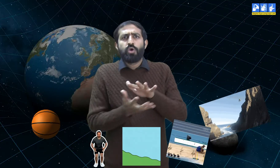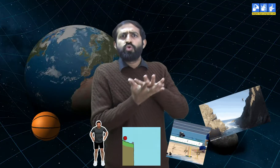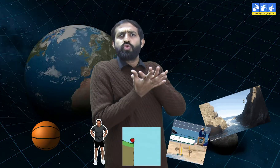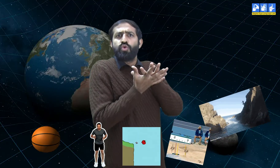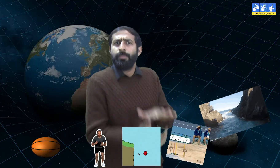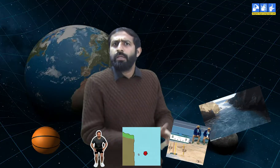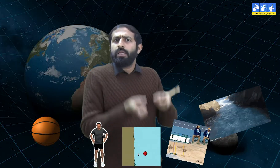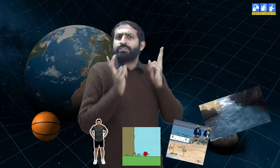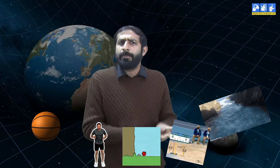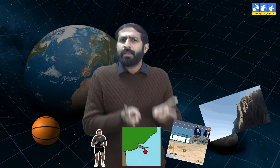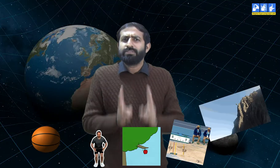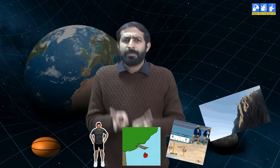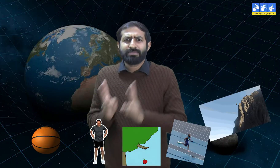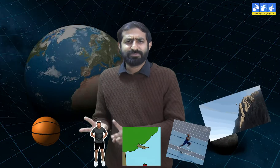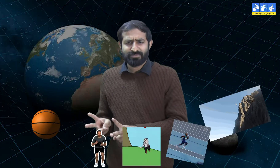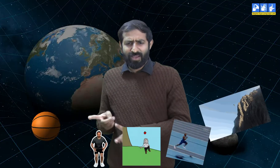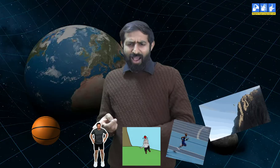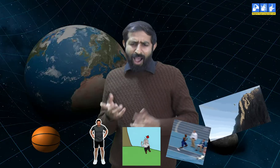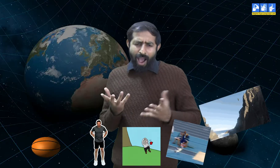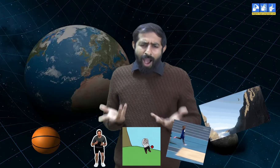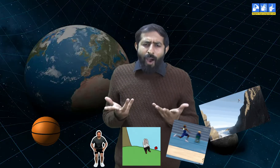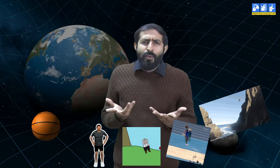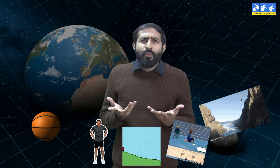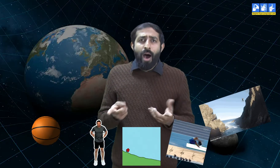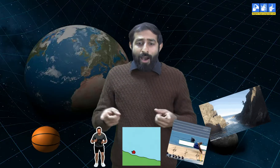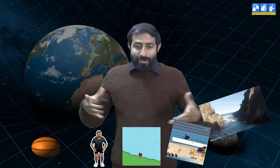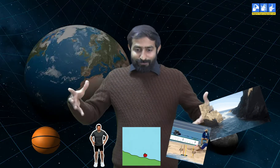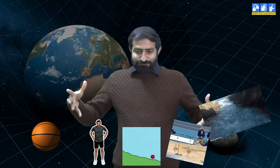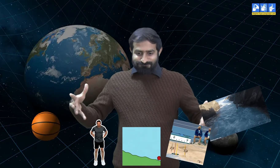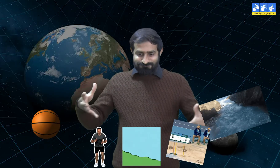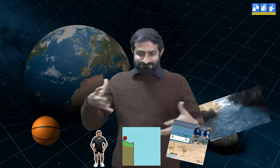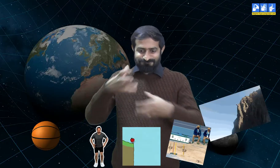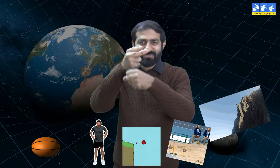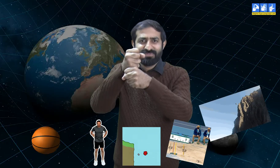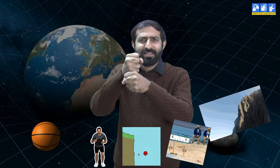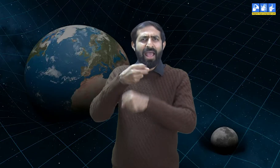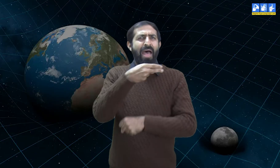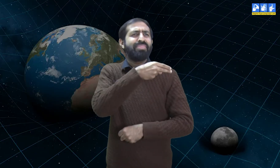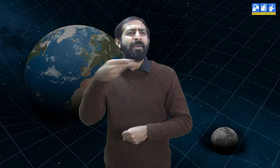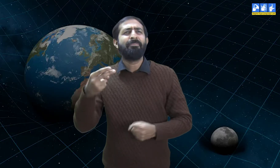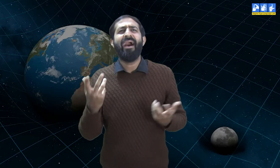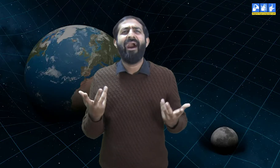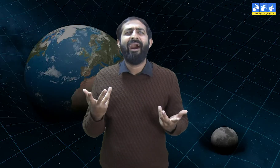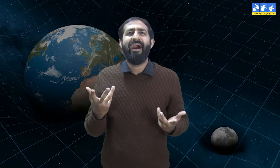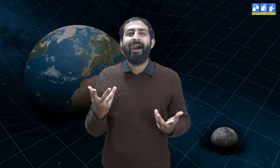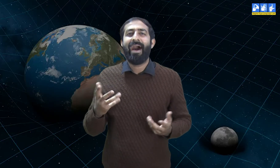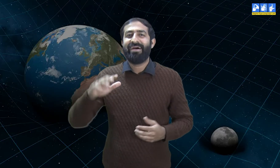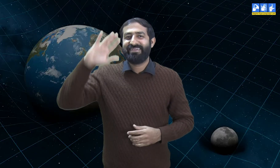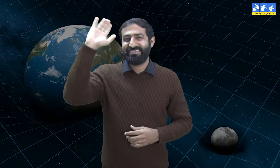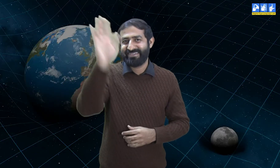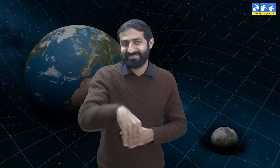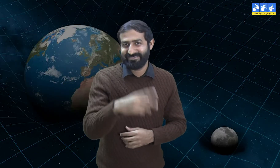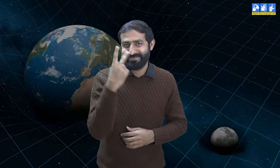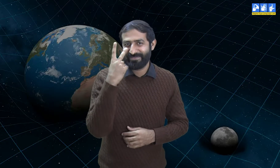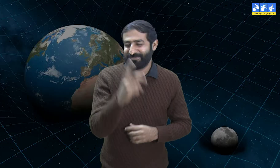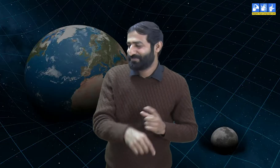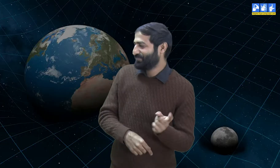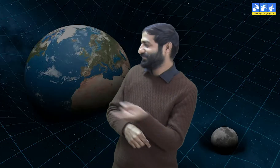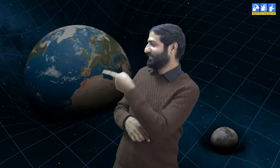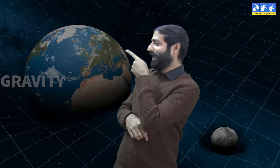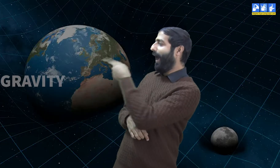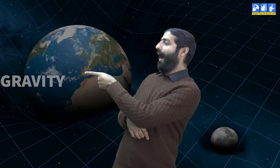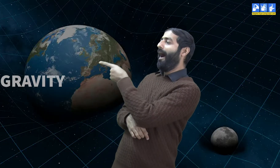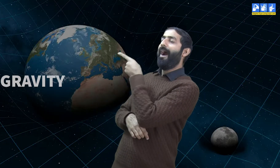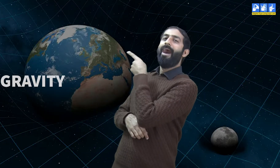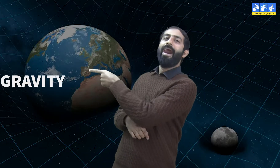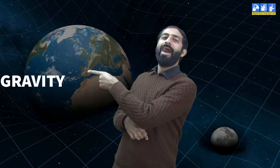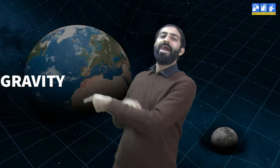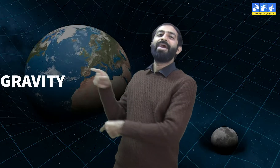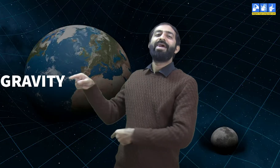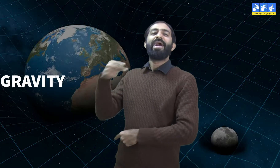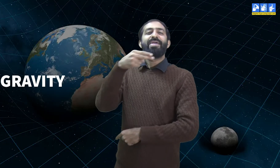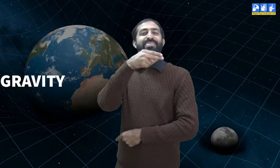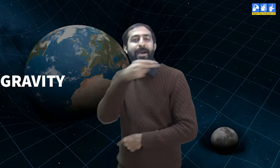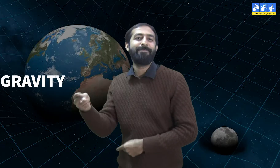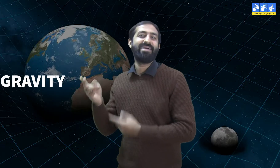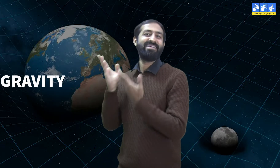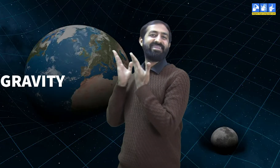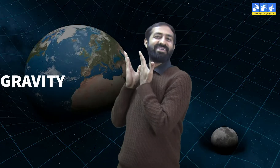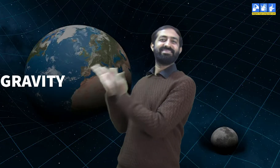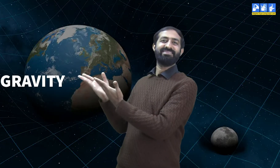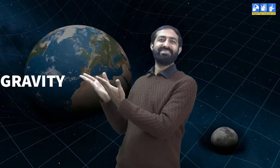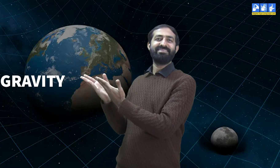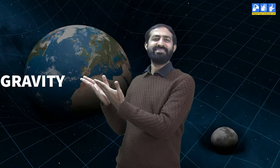The reason for it is something called Gravity.